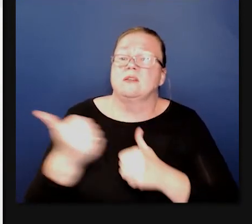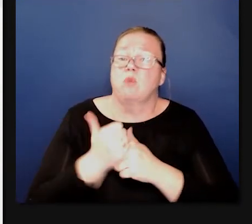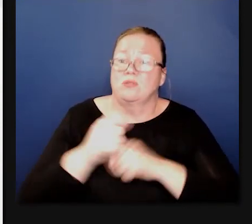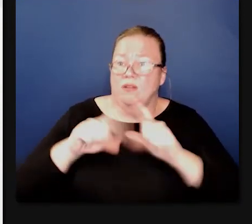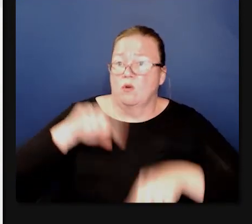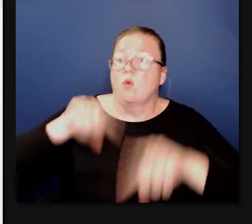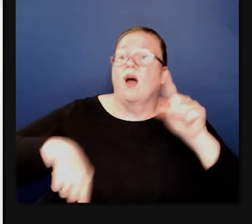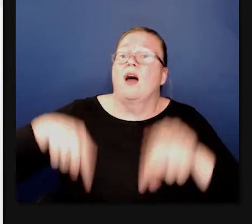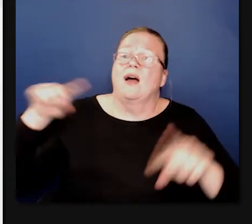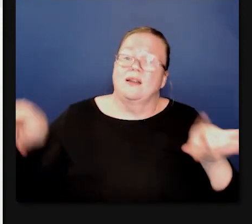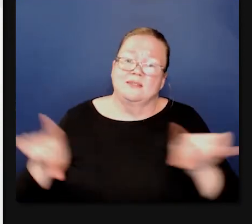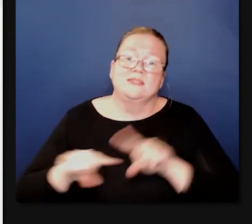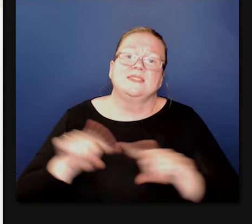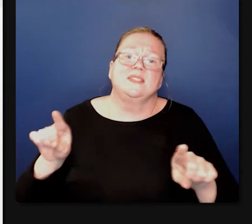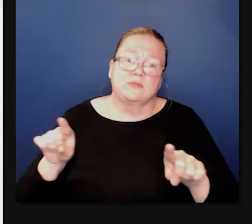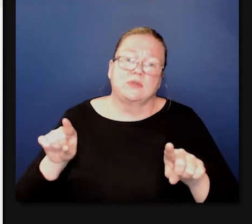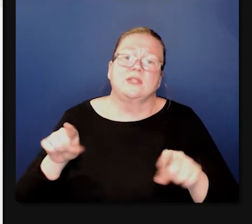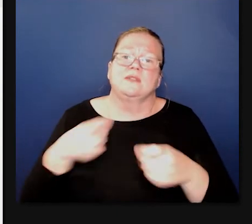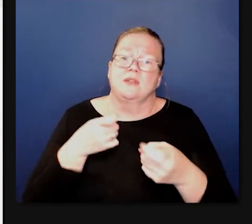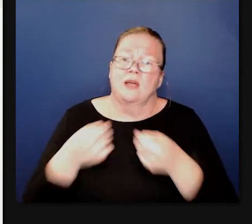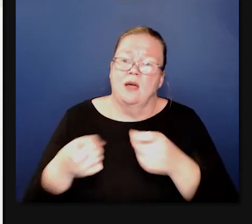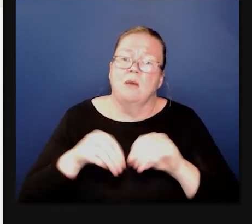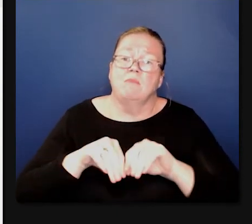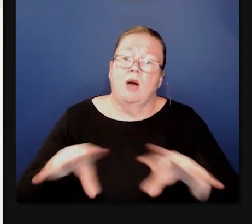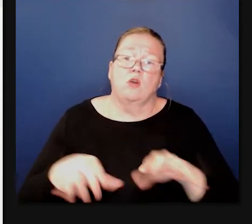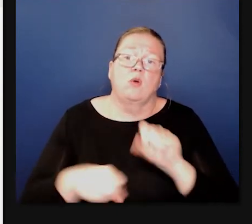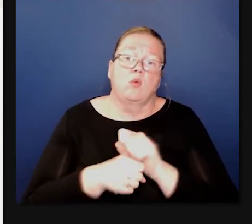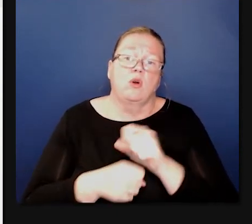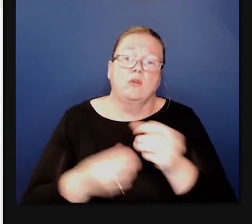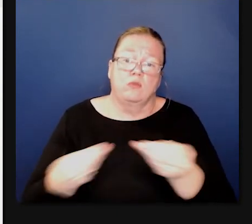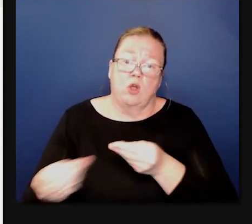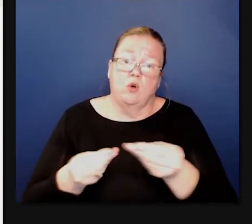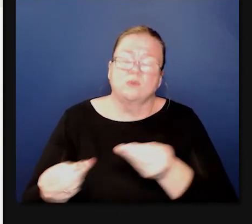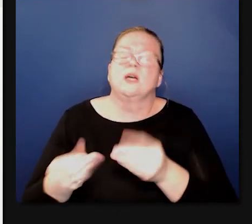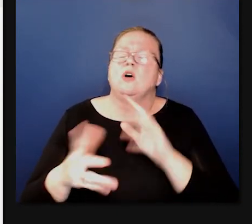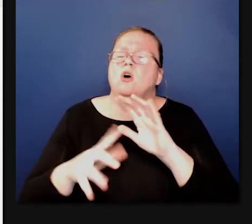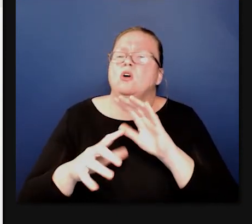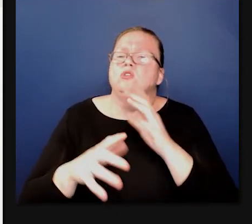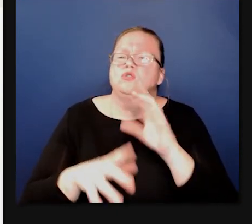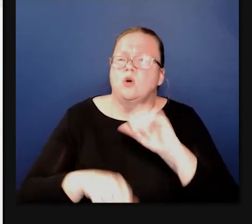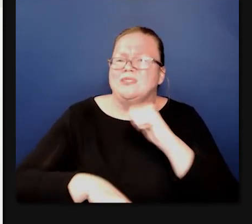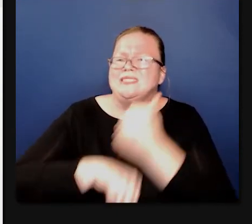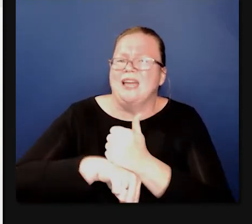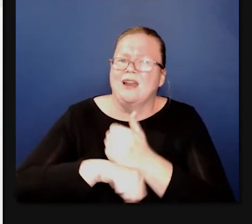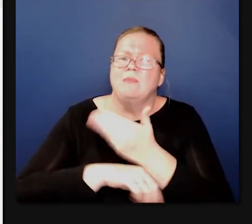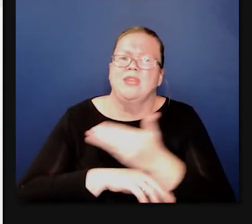a wide variety of different moderation workflows. So you can set the items moderations state,